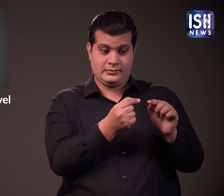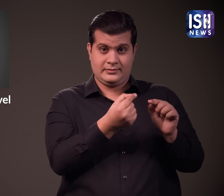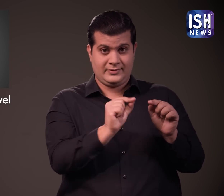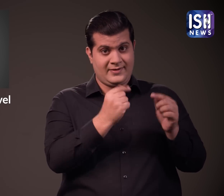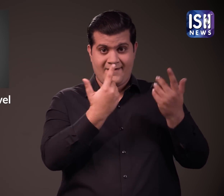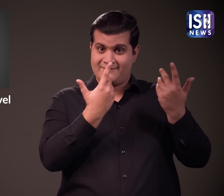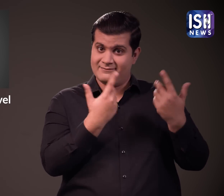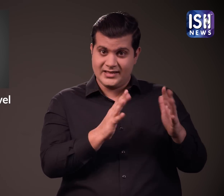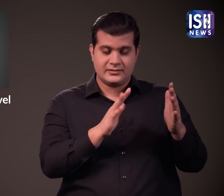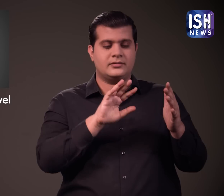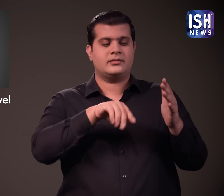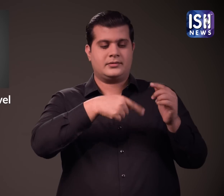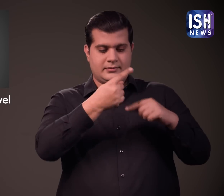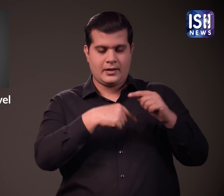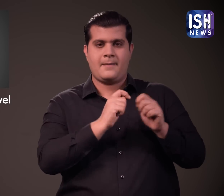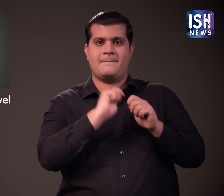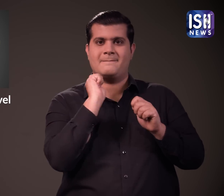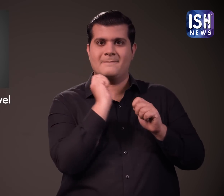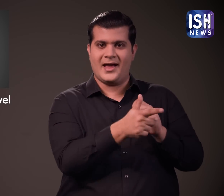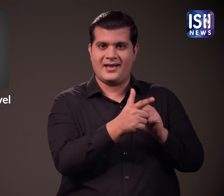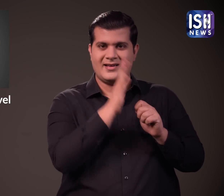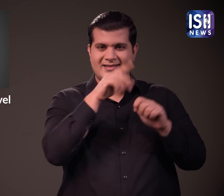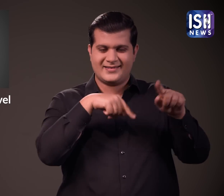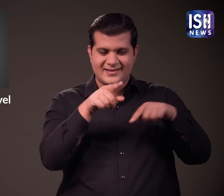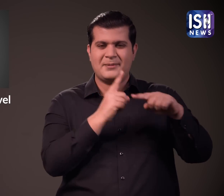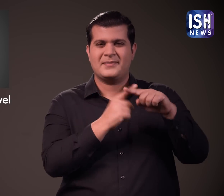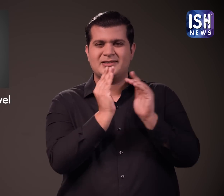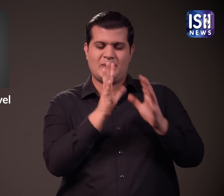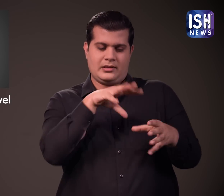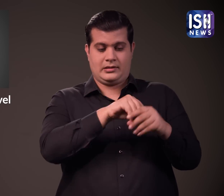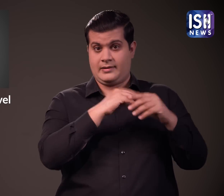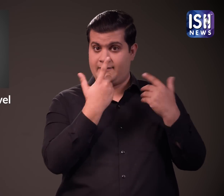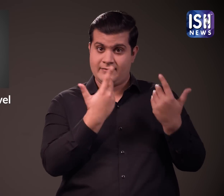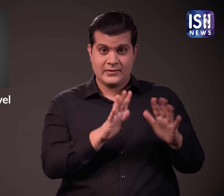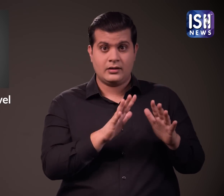Then proceed to the payment. Once you make the payment,